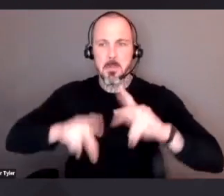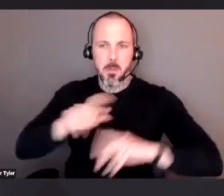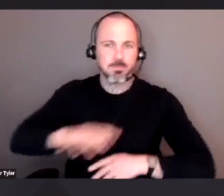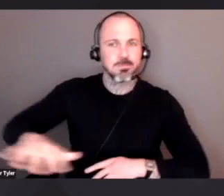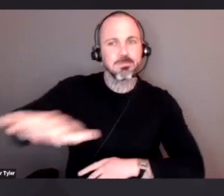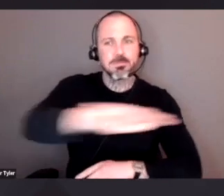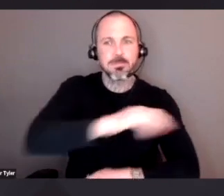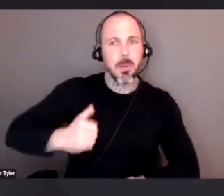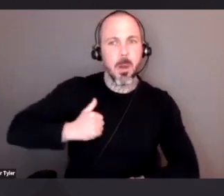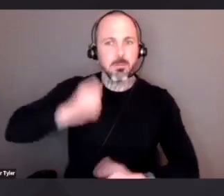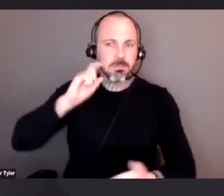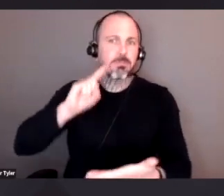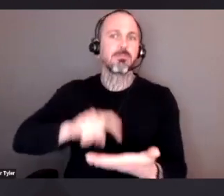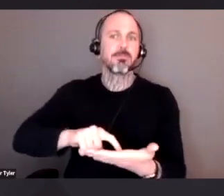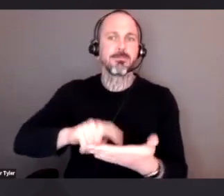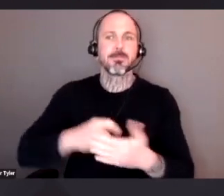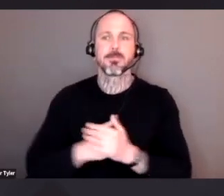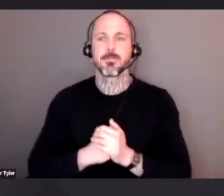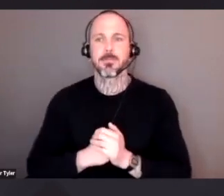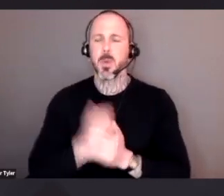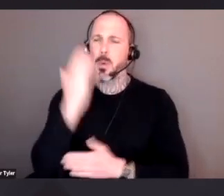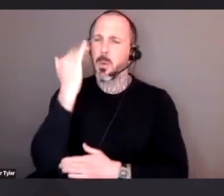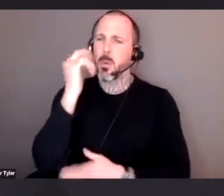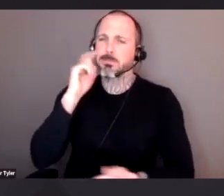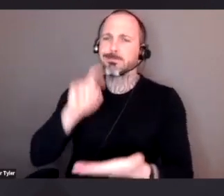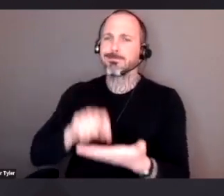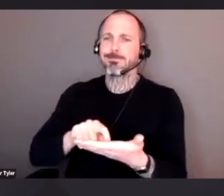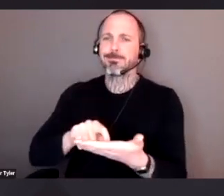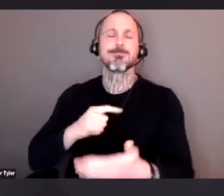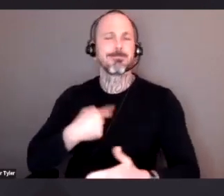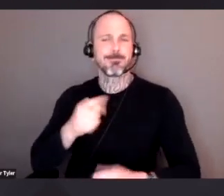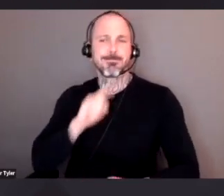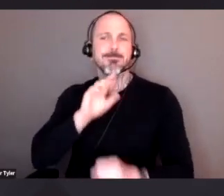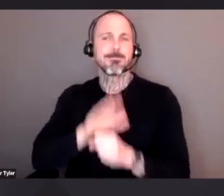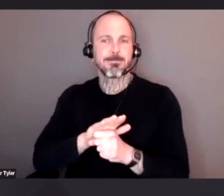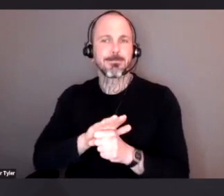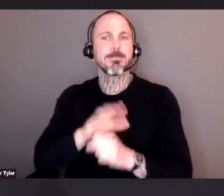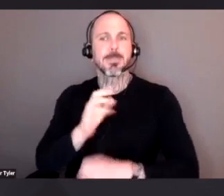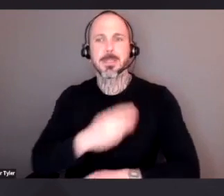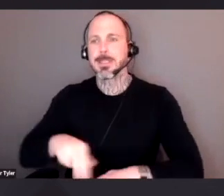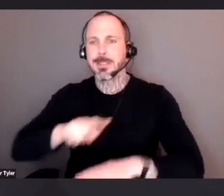between nations and to increase in my own understanding of local indigenous peoples and their cultures.